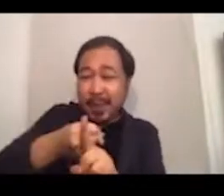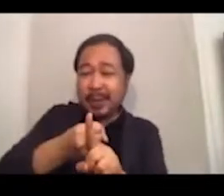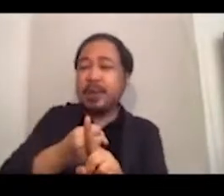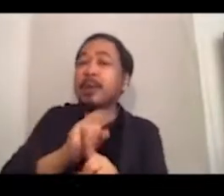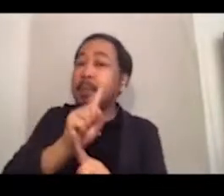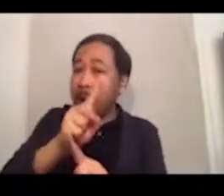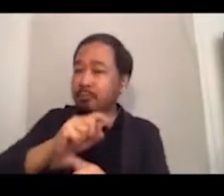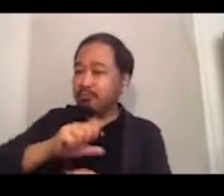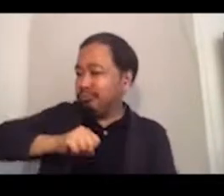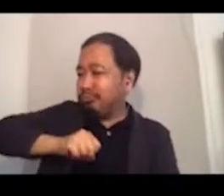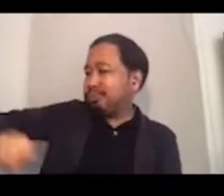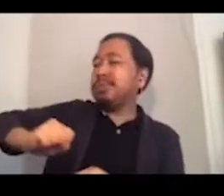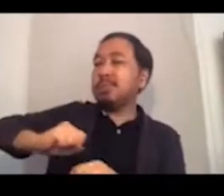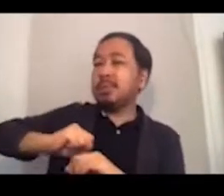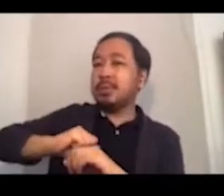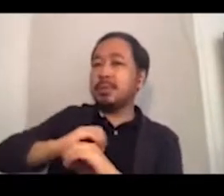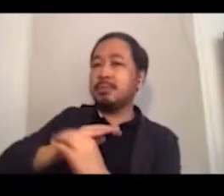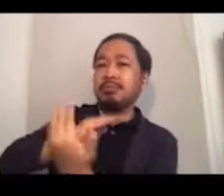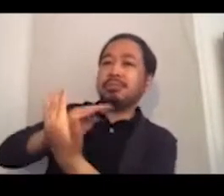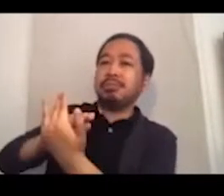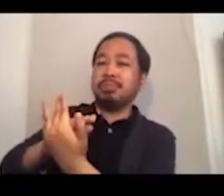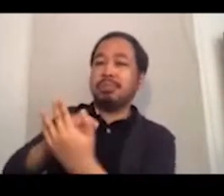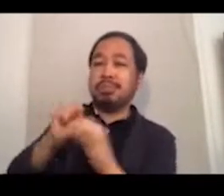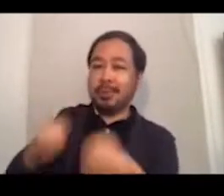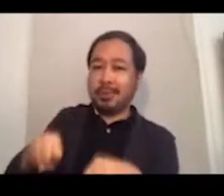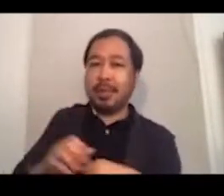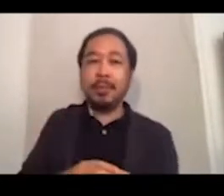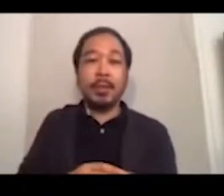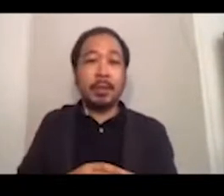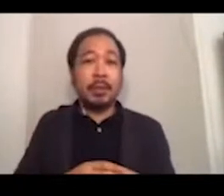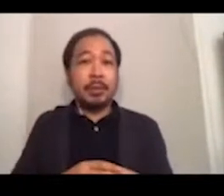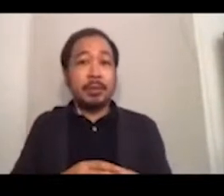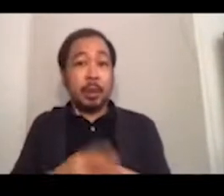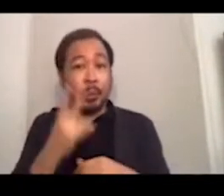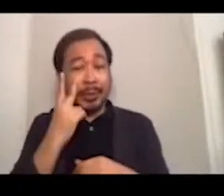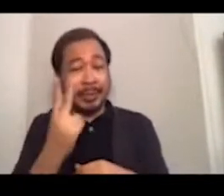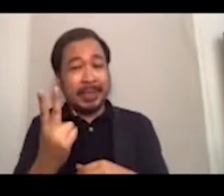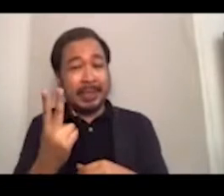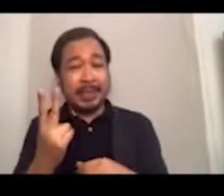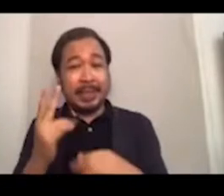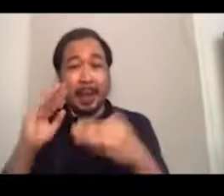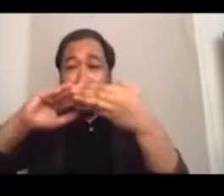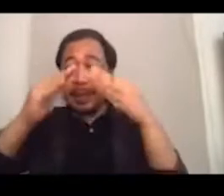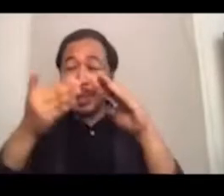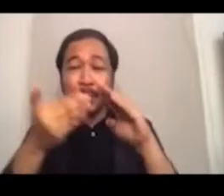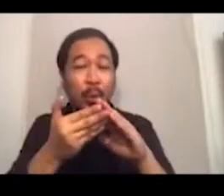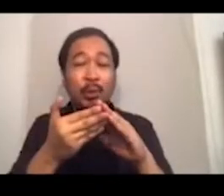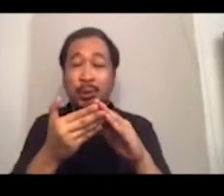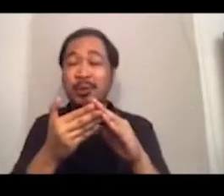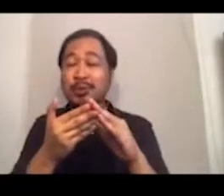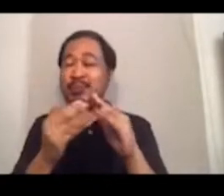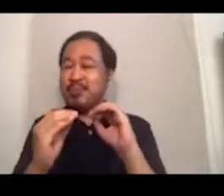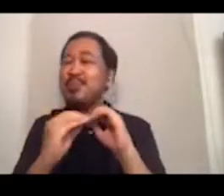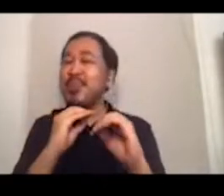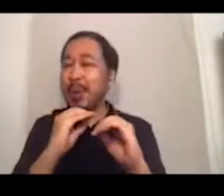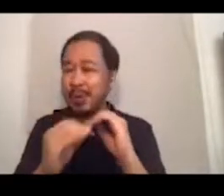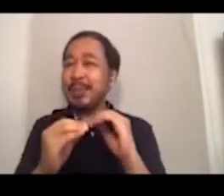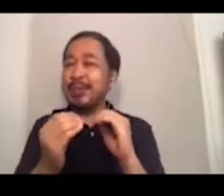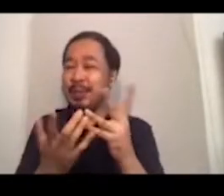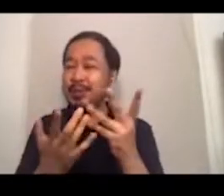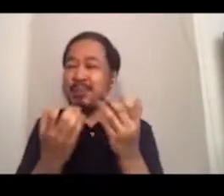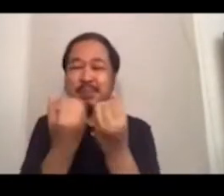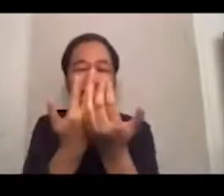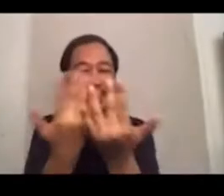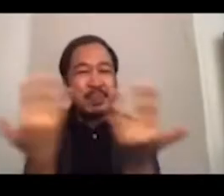And a majority of the world's population, over 56%, lives in cities and this proportion only continues to rise.